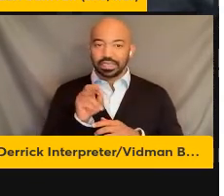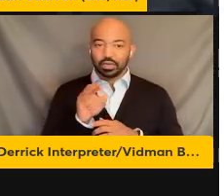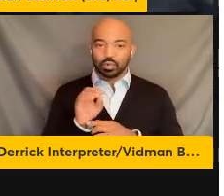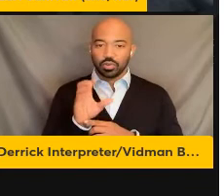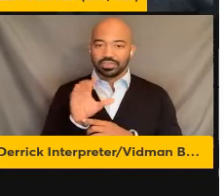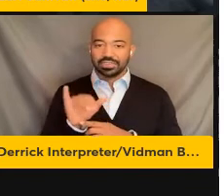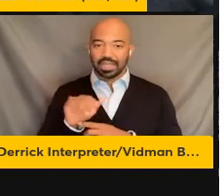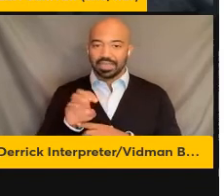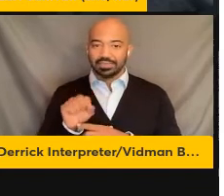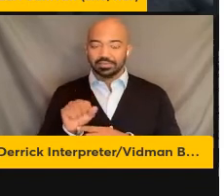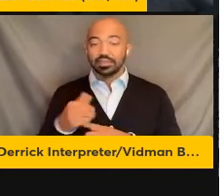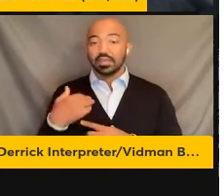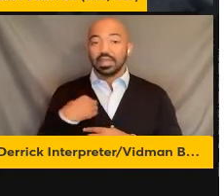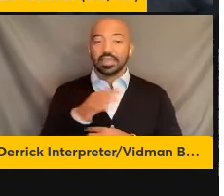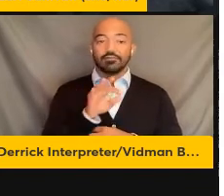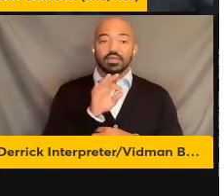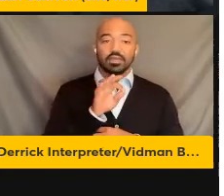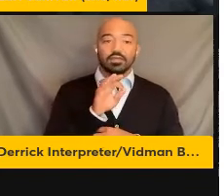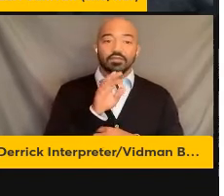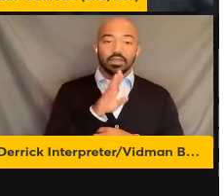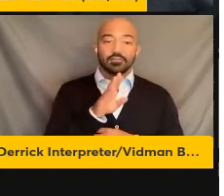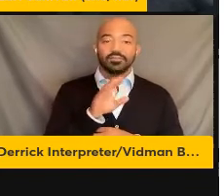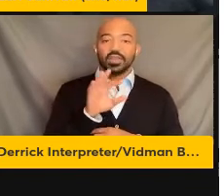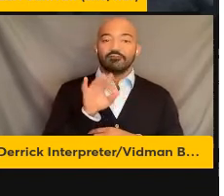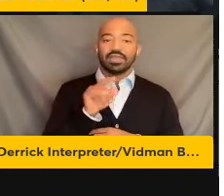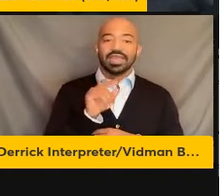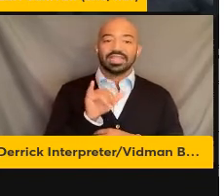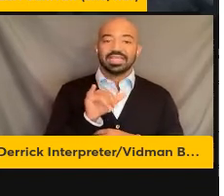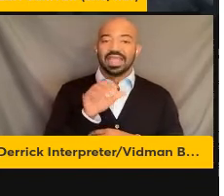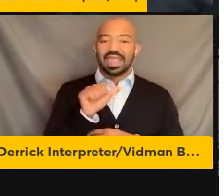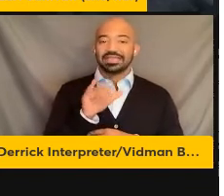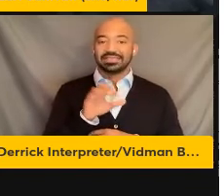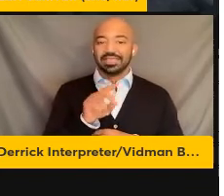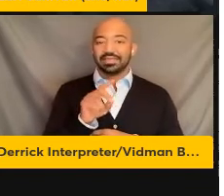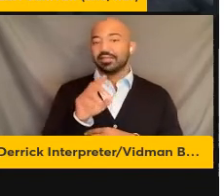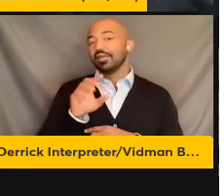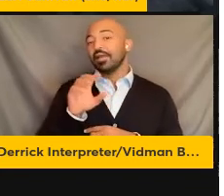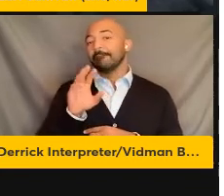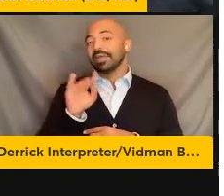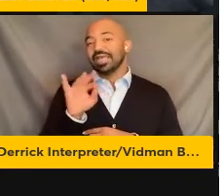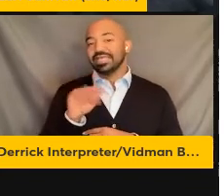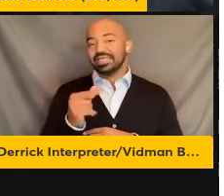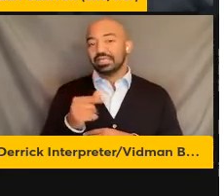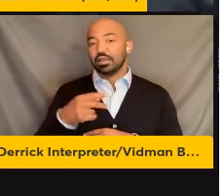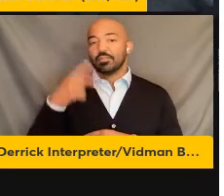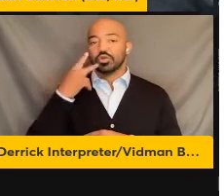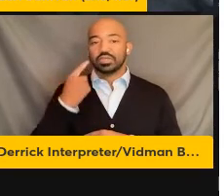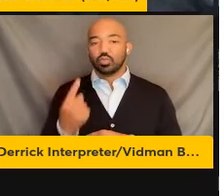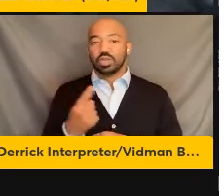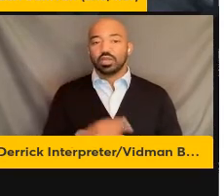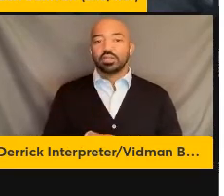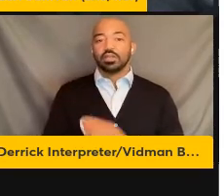marked by the expression of fatty acid binding protein one, and fatty acid binding protein six. And when we looked at the